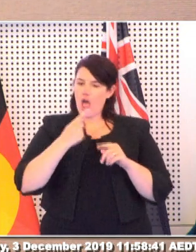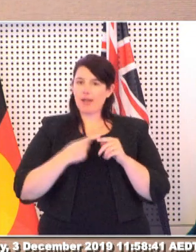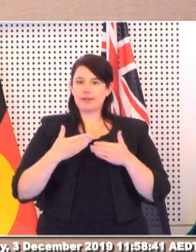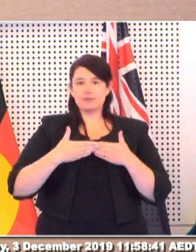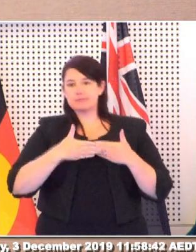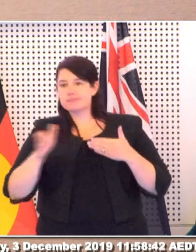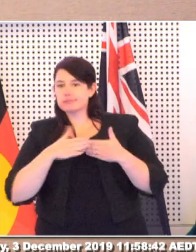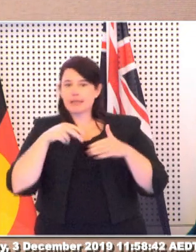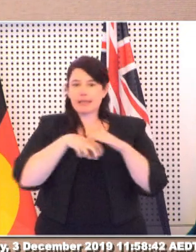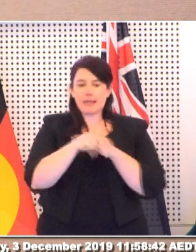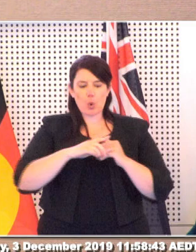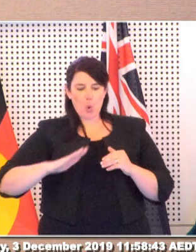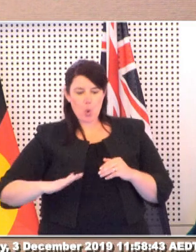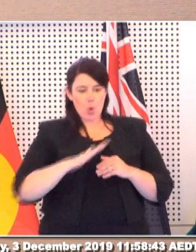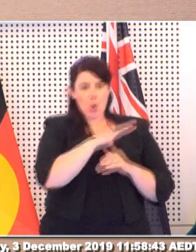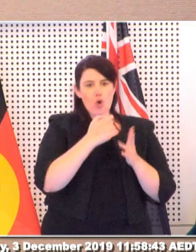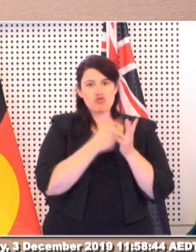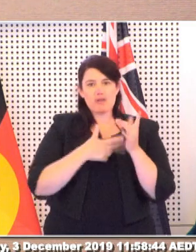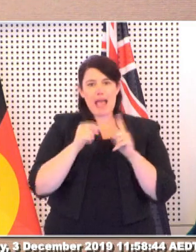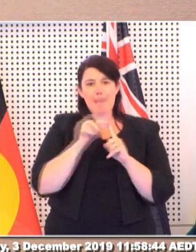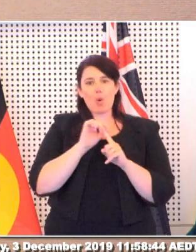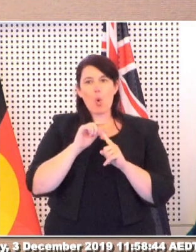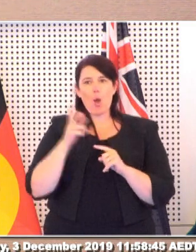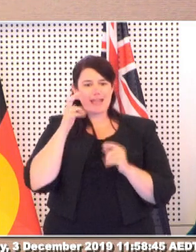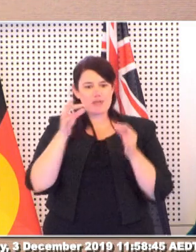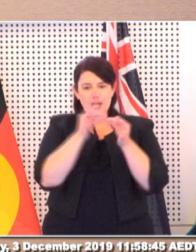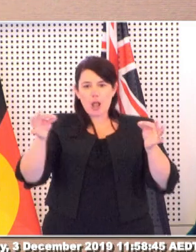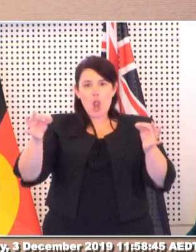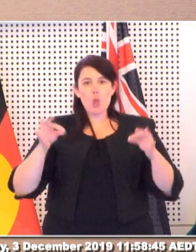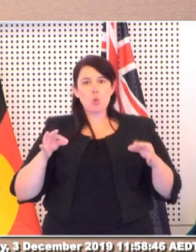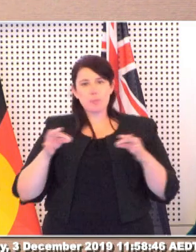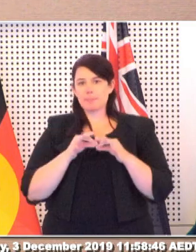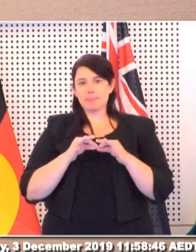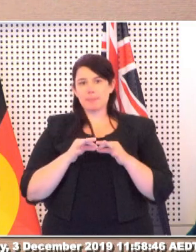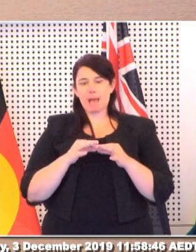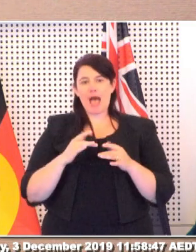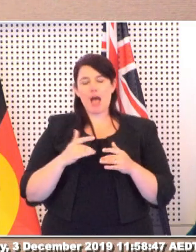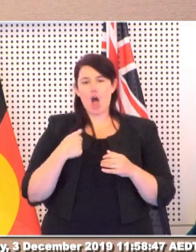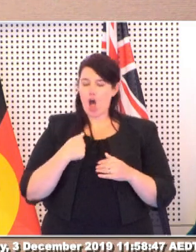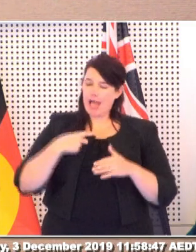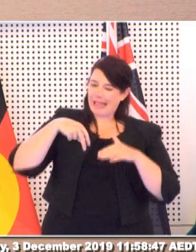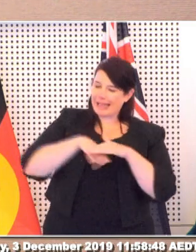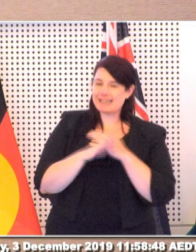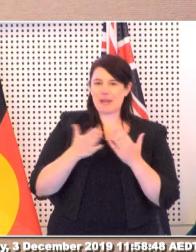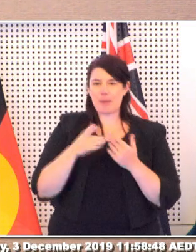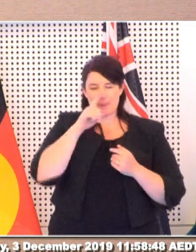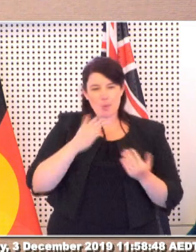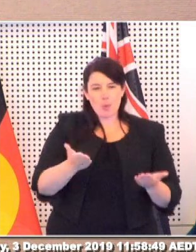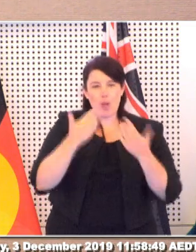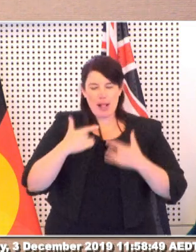although those things were important, but it was about feeling well met and welcome, that you were wanted, you were expected.